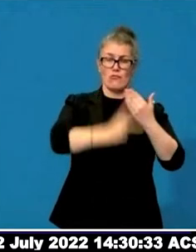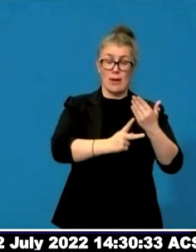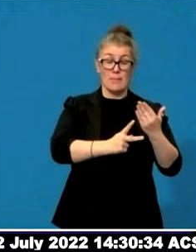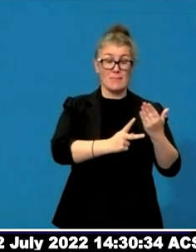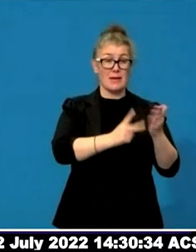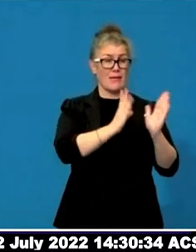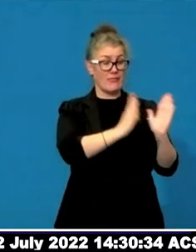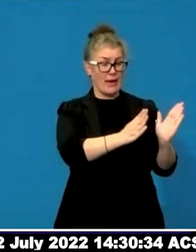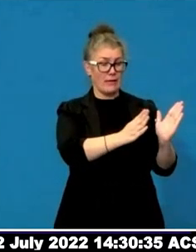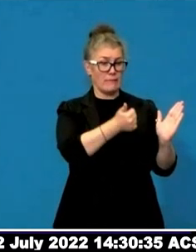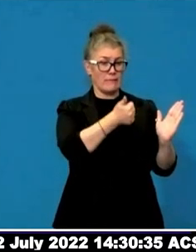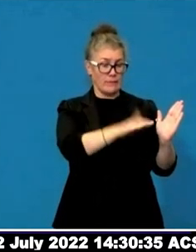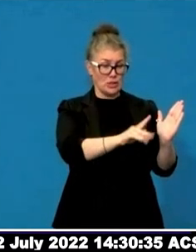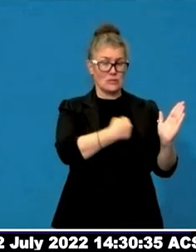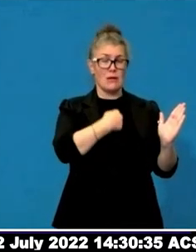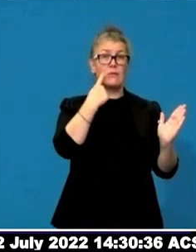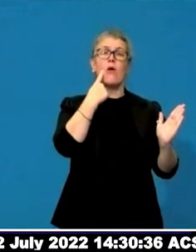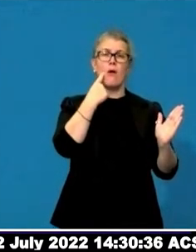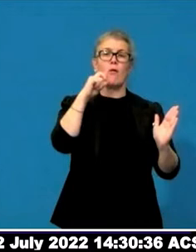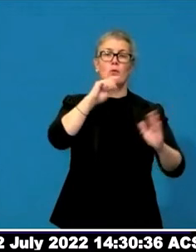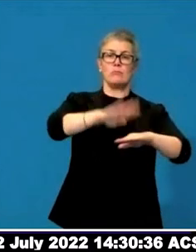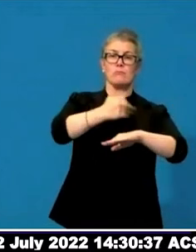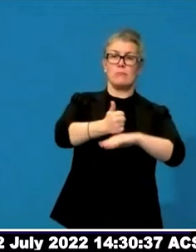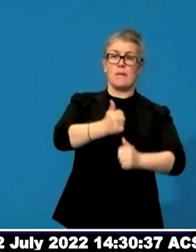I have issues with my own functional capacity,